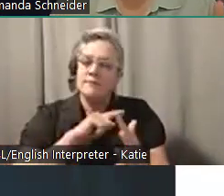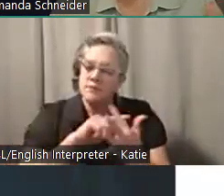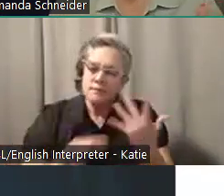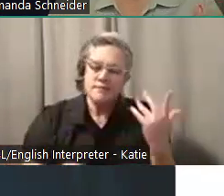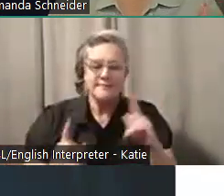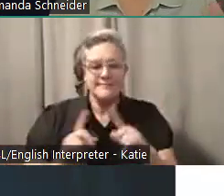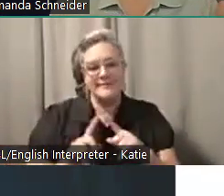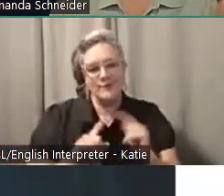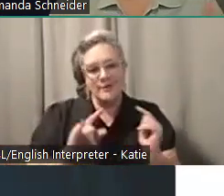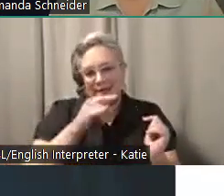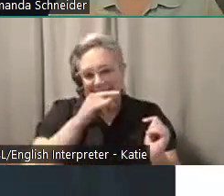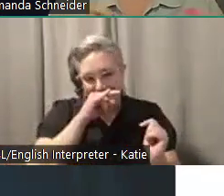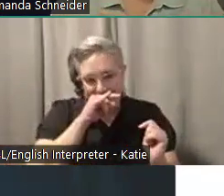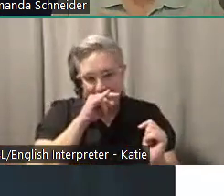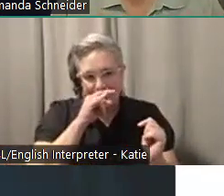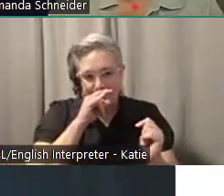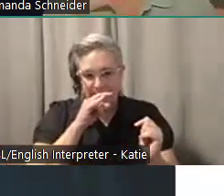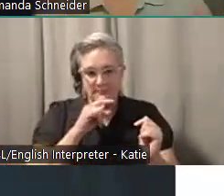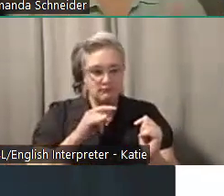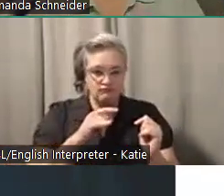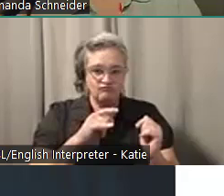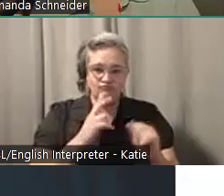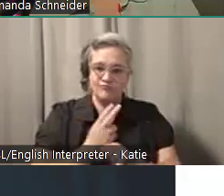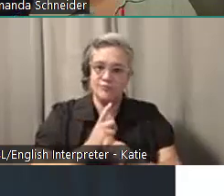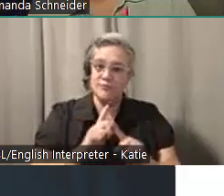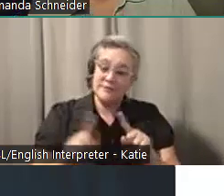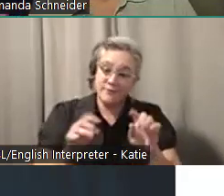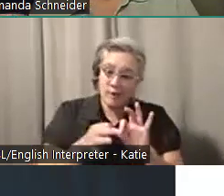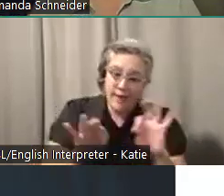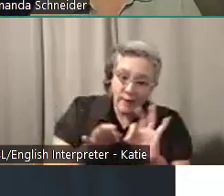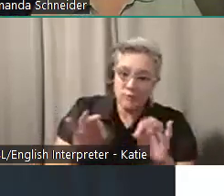kids that utilize different languages, that use different technology.